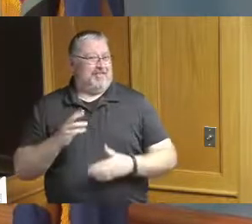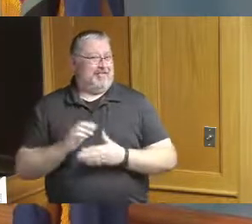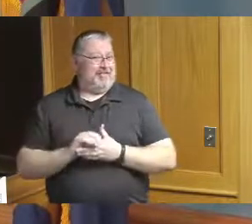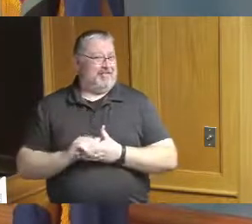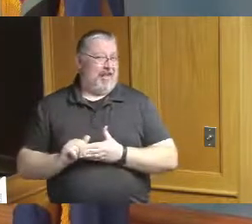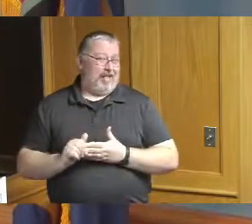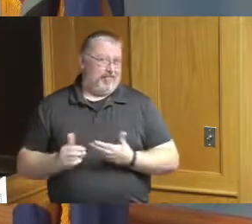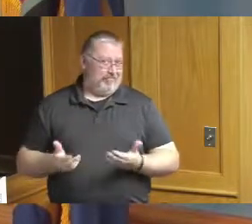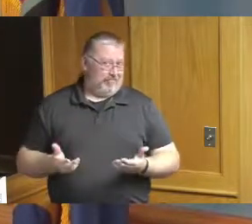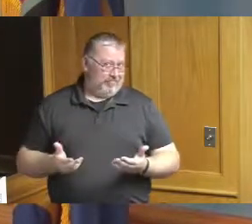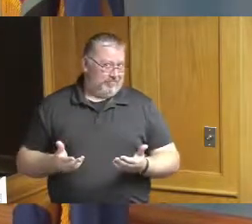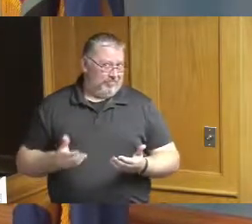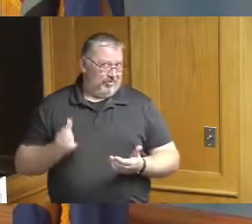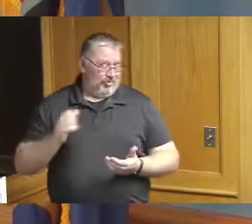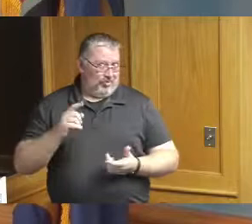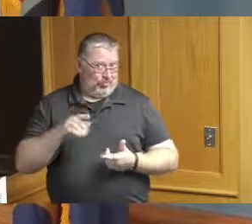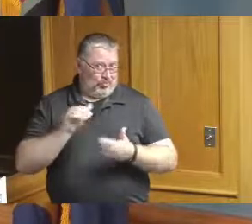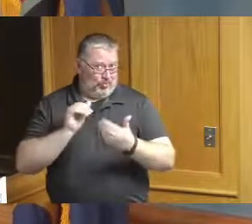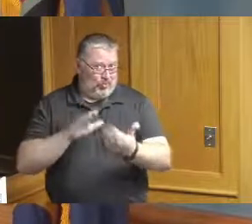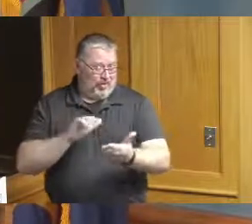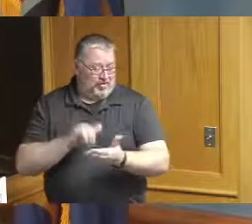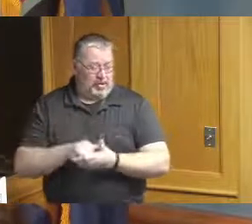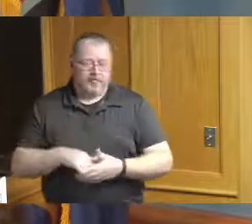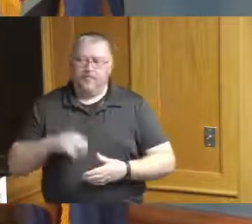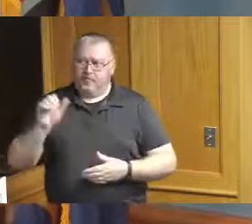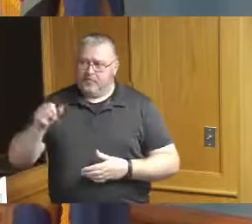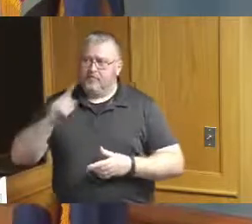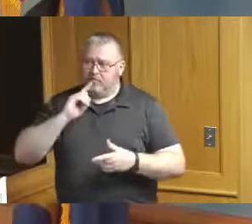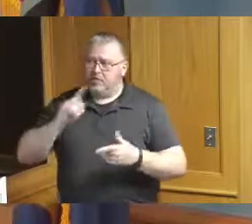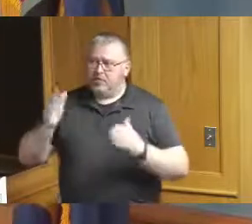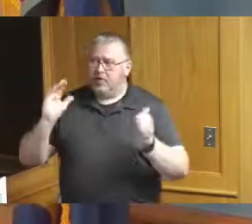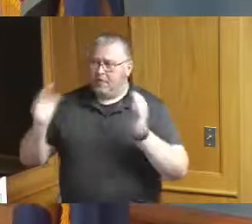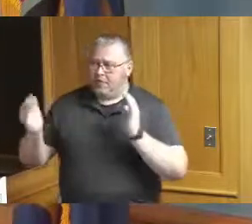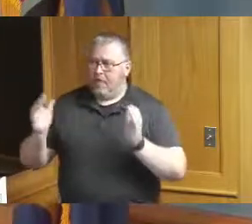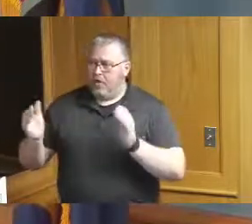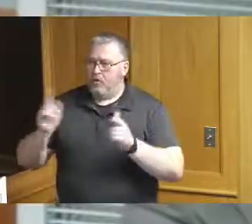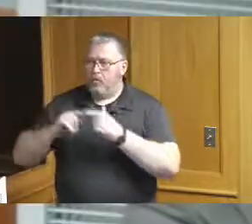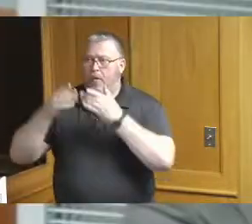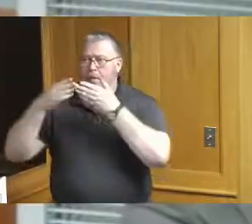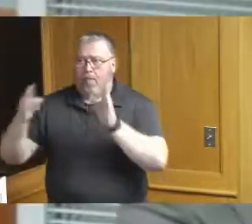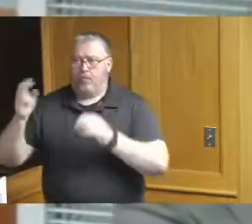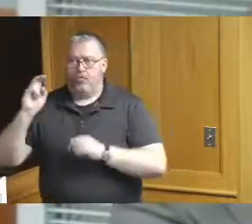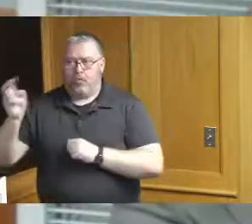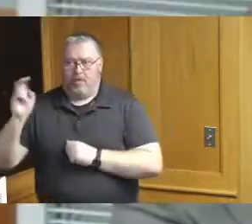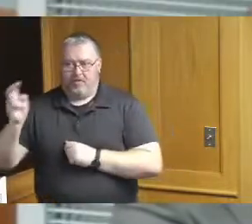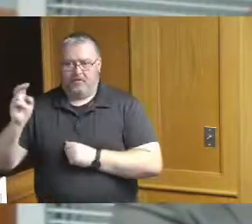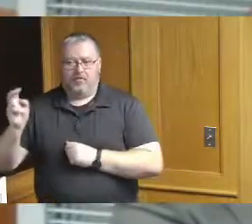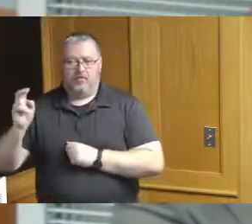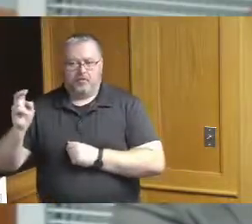so can you just address that it is comparable to where other transit systems have been we are um